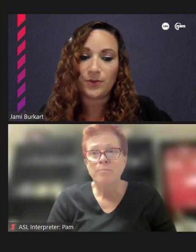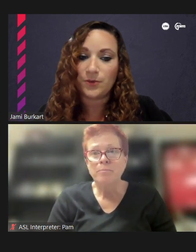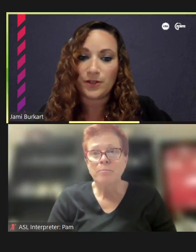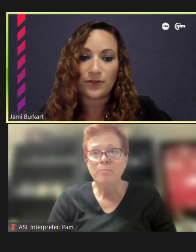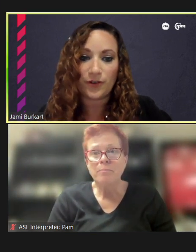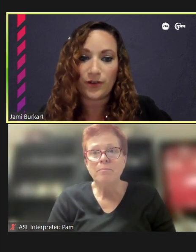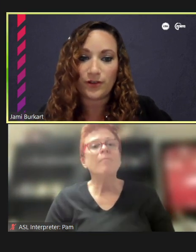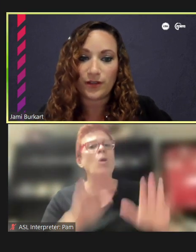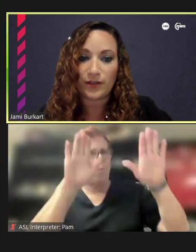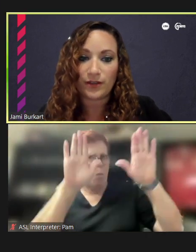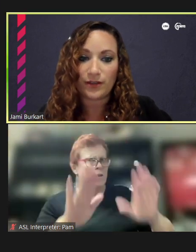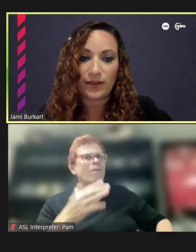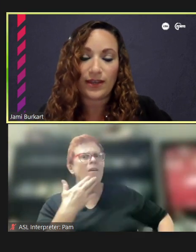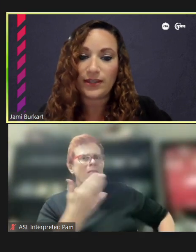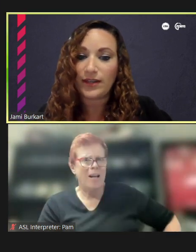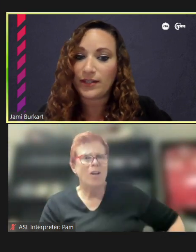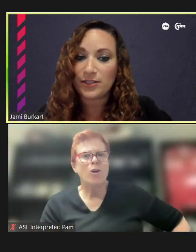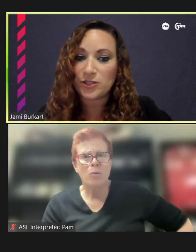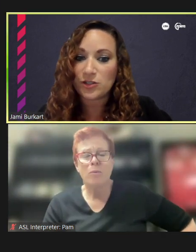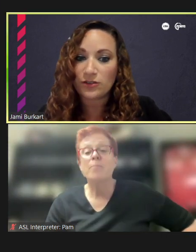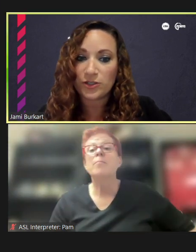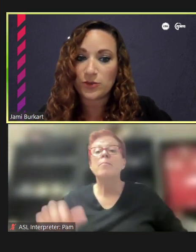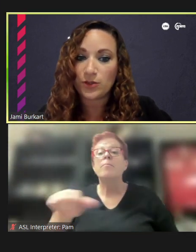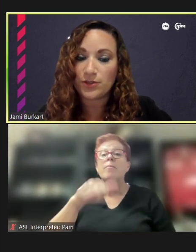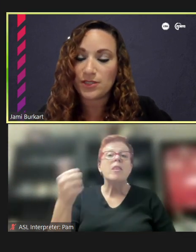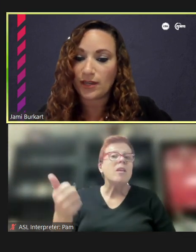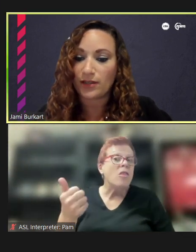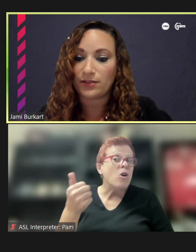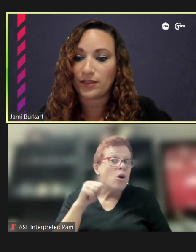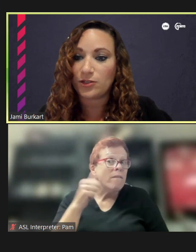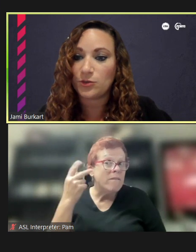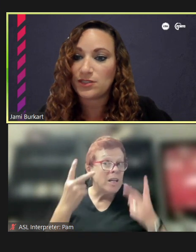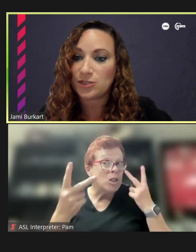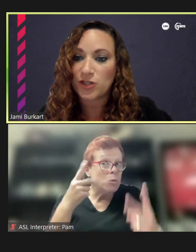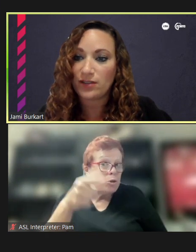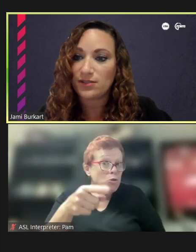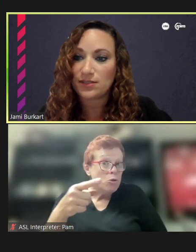Wonderful, and then any additional visuals that that you would suggest?